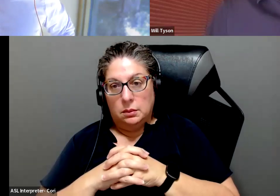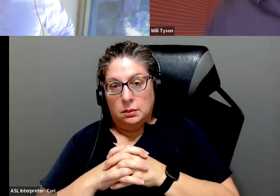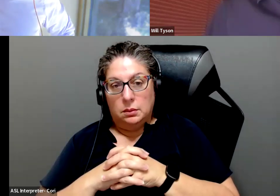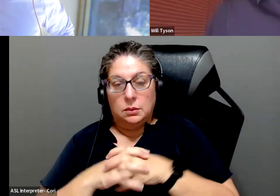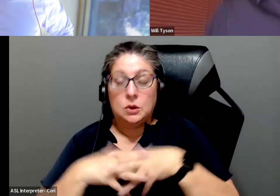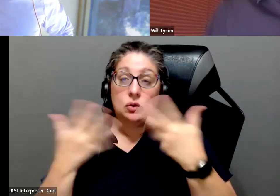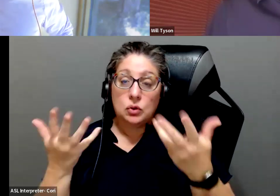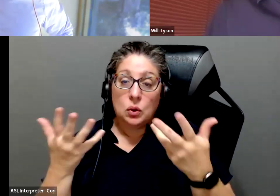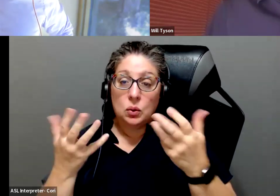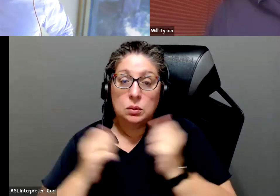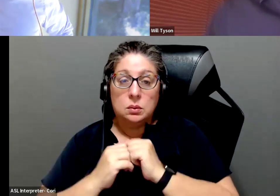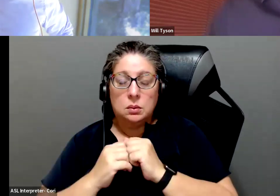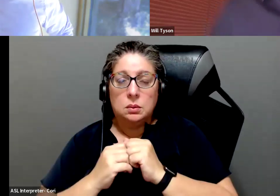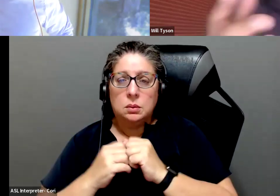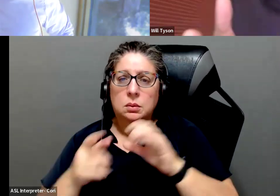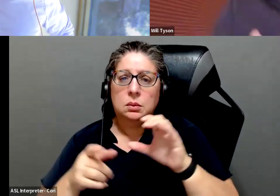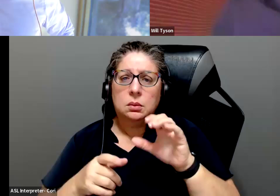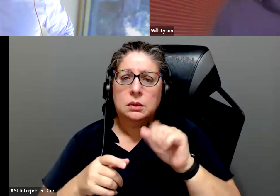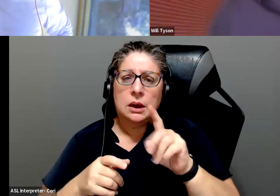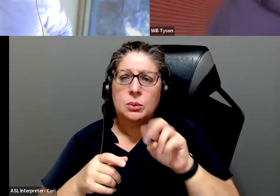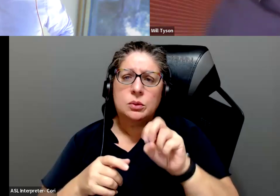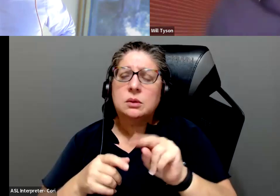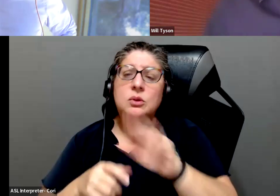So Cameron, can you describe some of your recent work in some